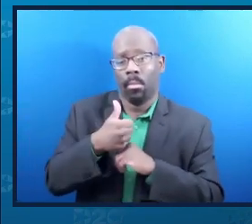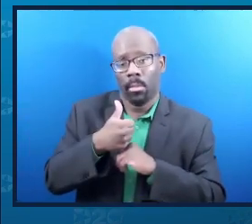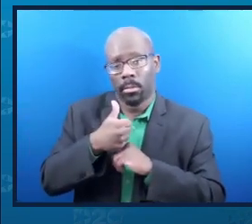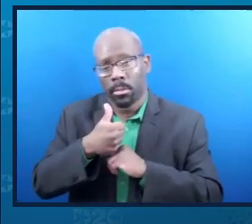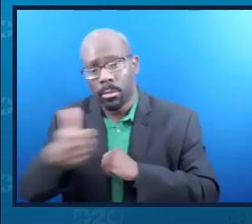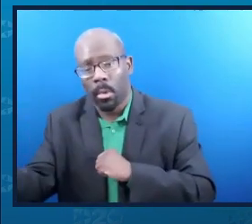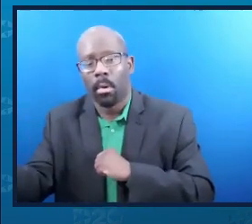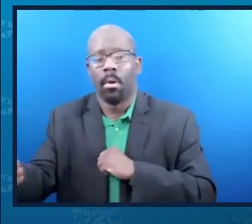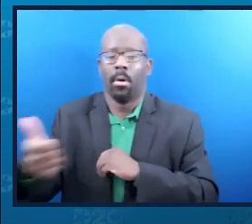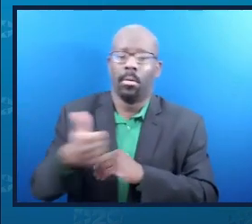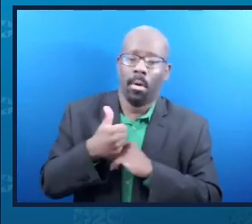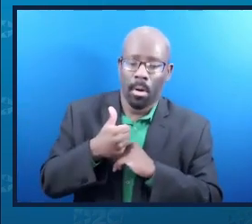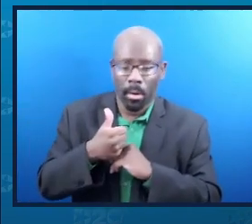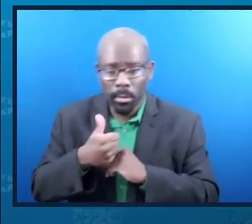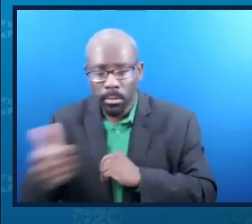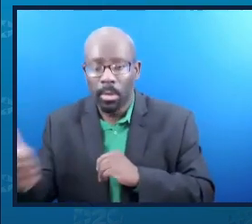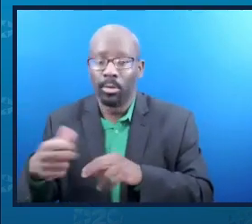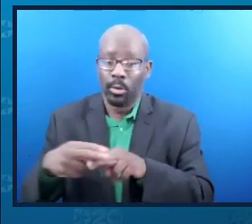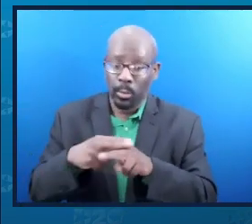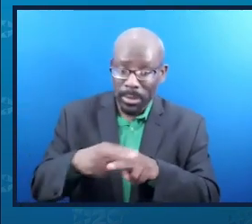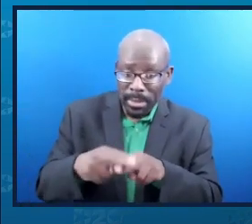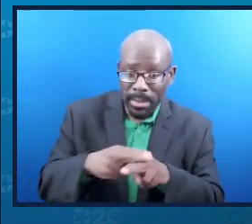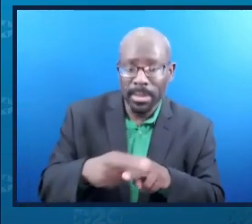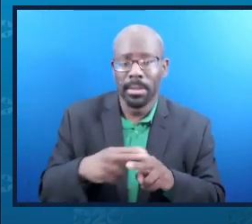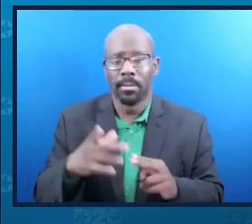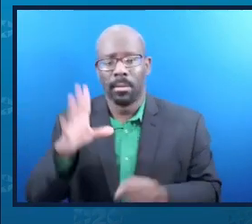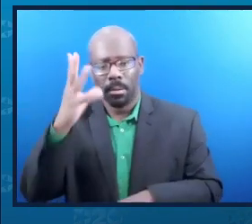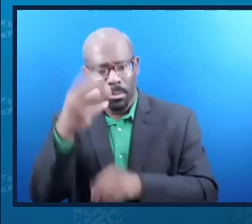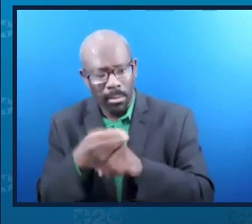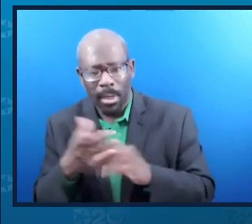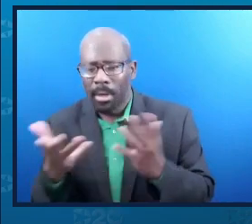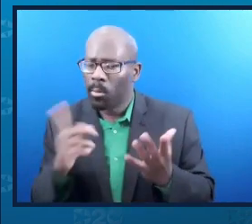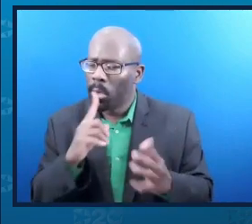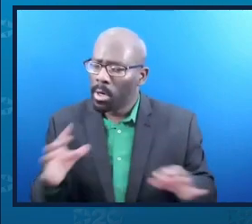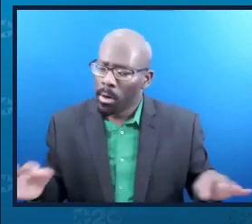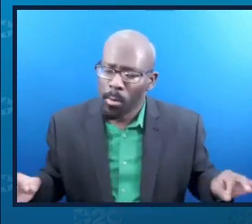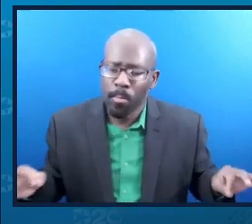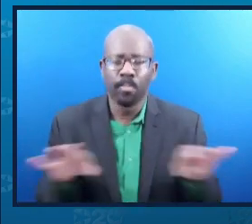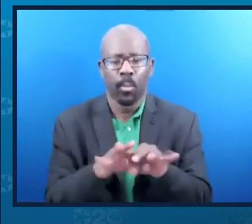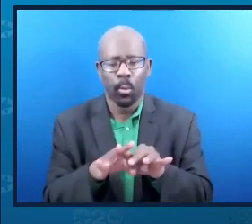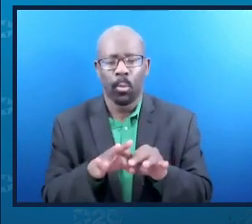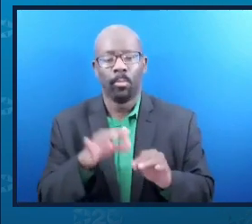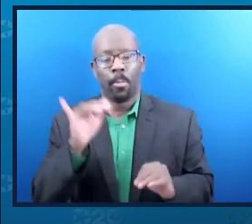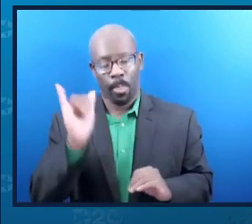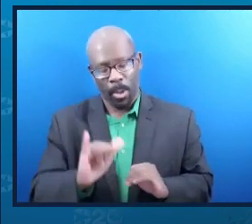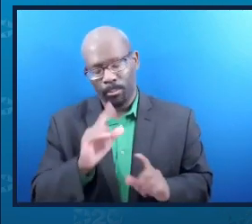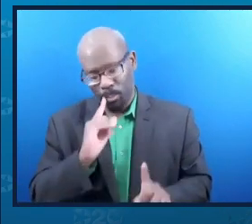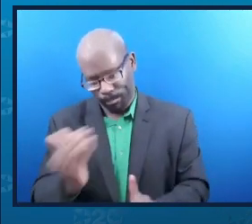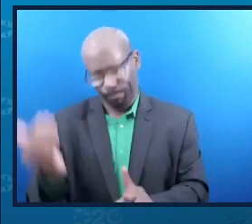YID KIDDS INTO BED. WHEN HE MEETS WITH MILITARY